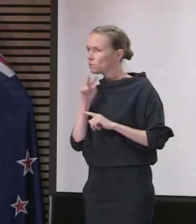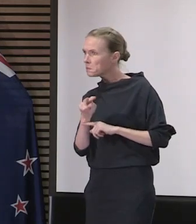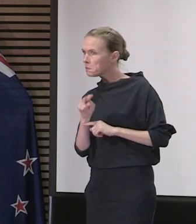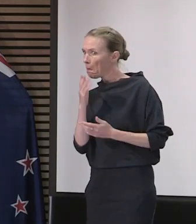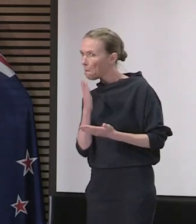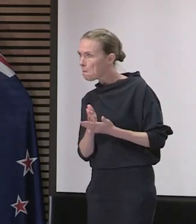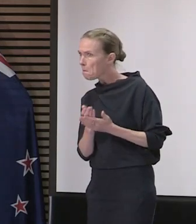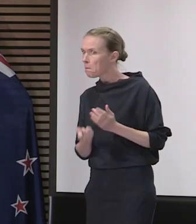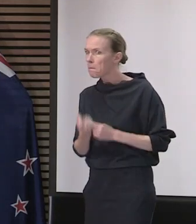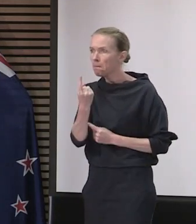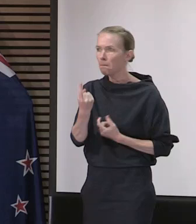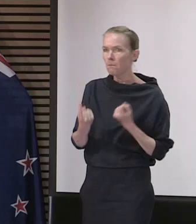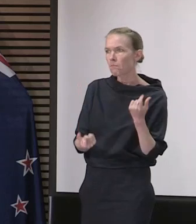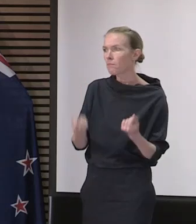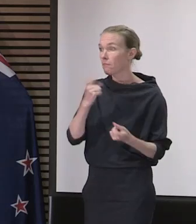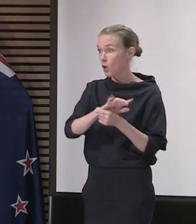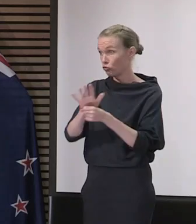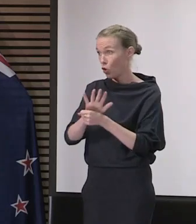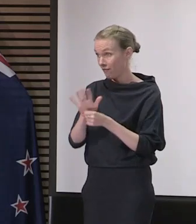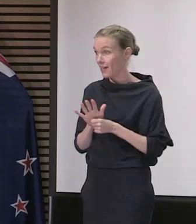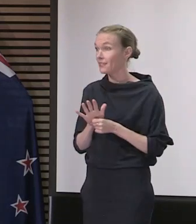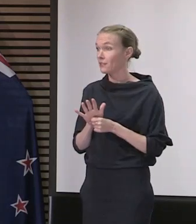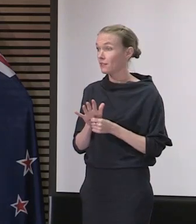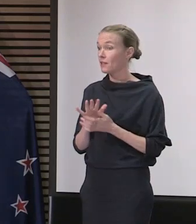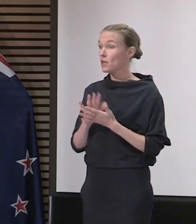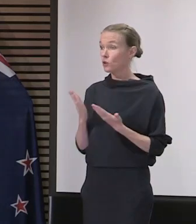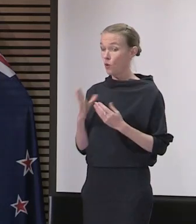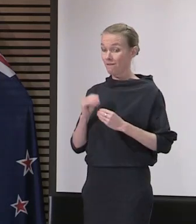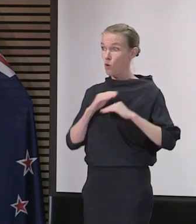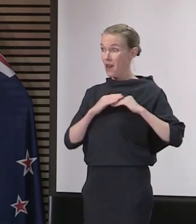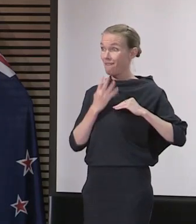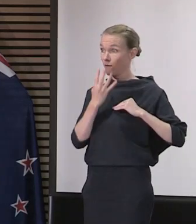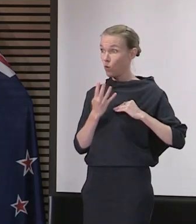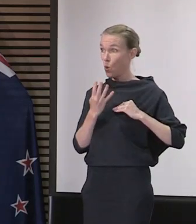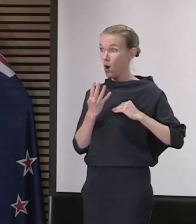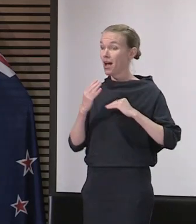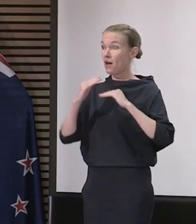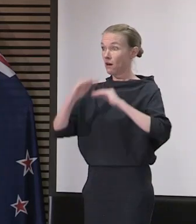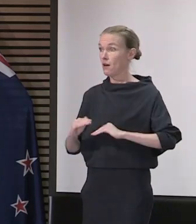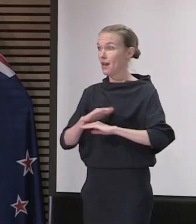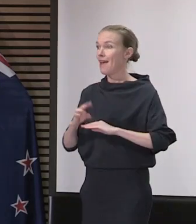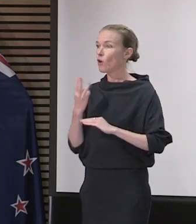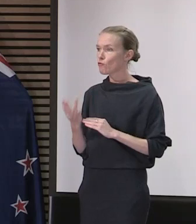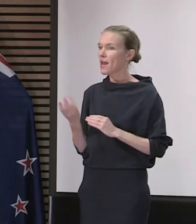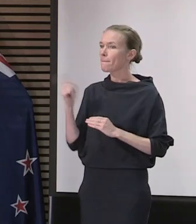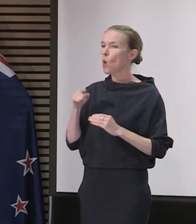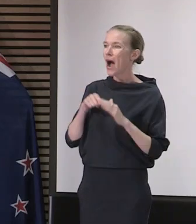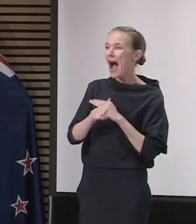will have an indication if there are any new cases coming through that might be emerging in the community as a result